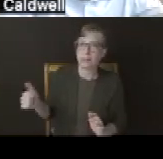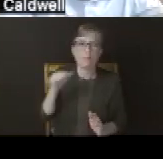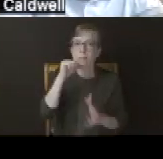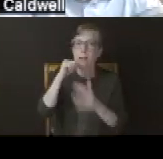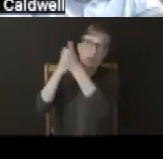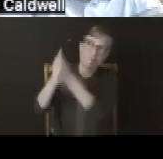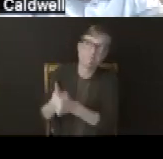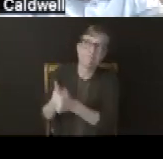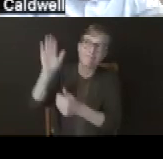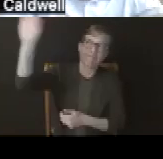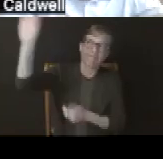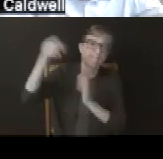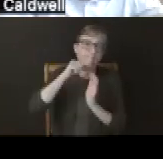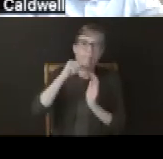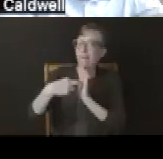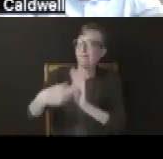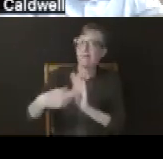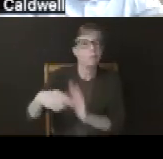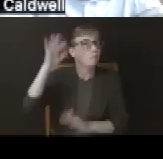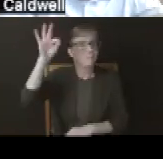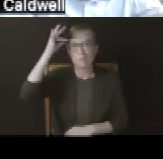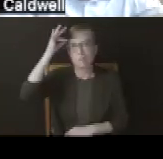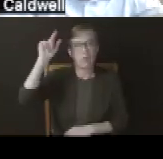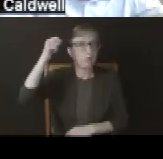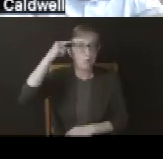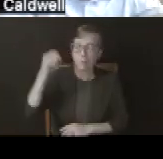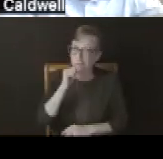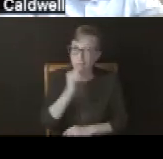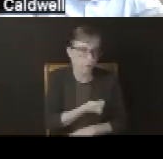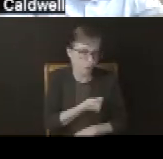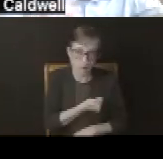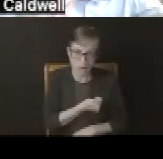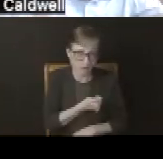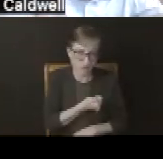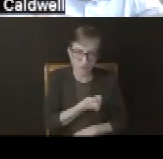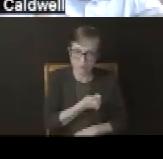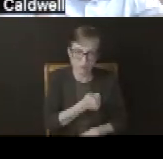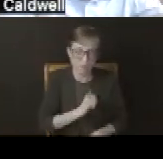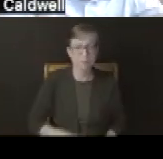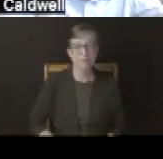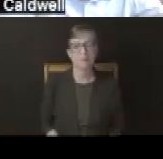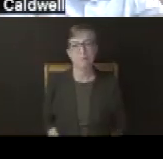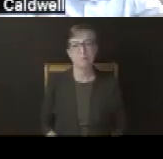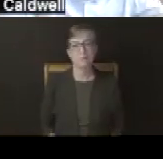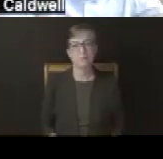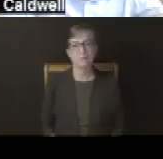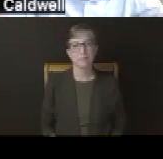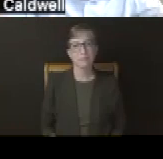represent the federal government or endorsement by the federal government. This is really just everyone's kind of